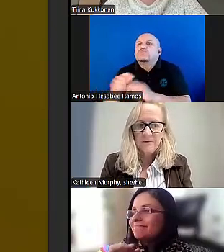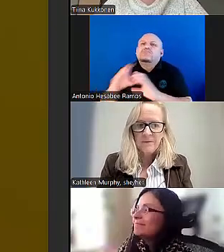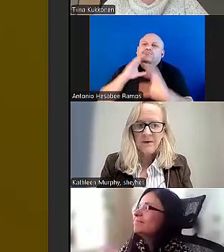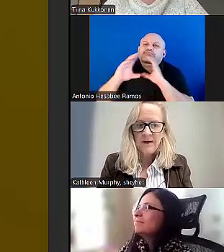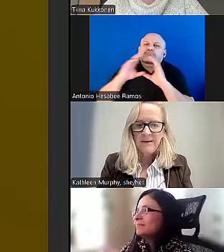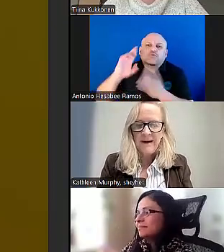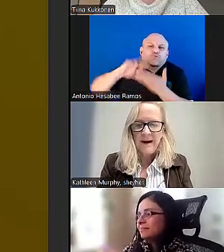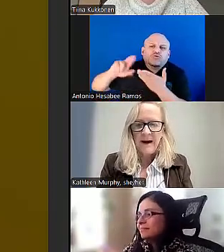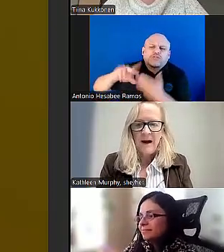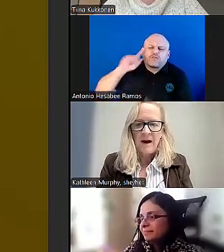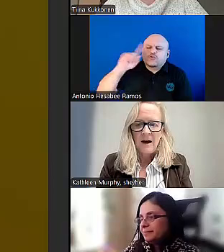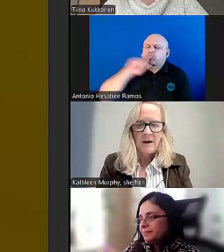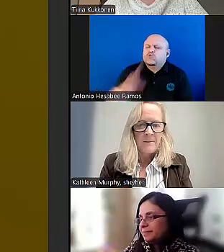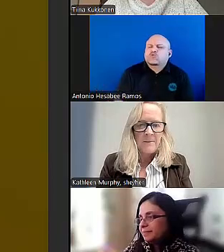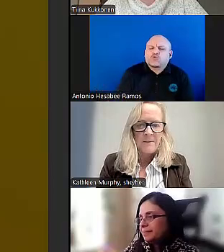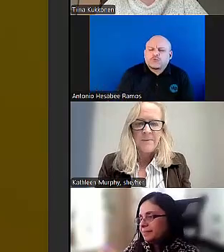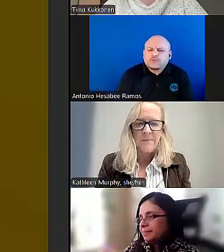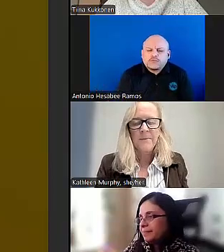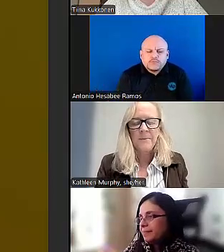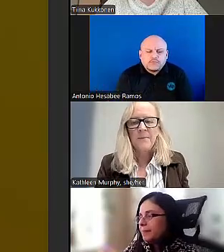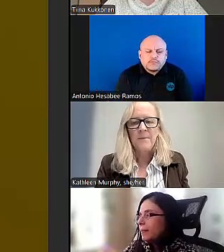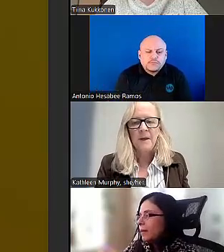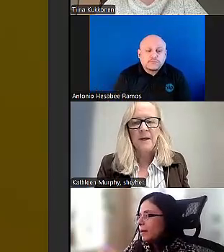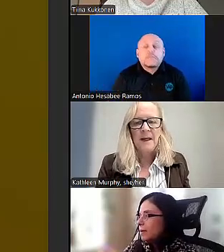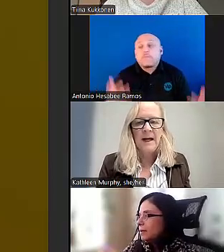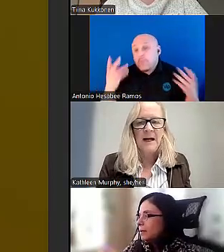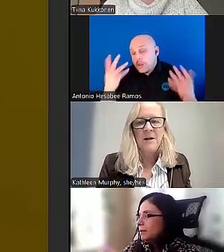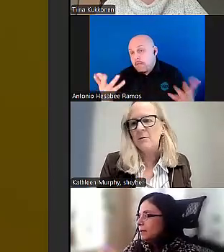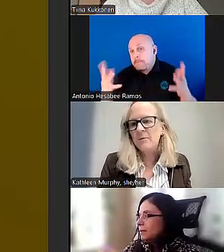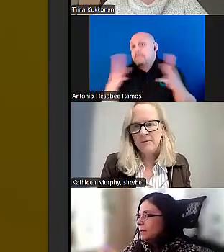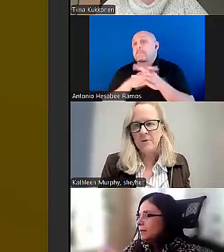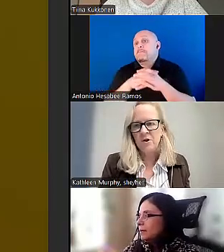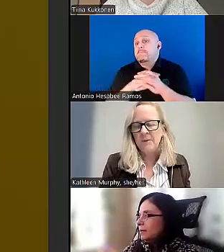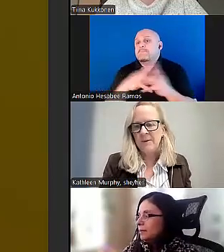Kathleen Murphy: I know for sure people